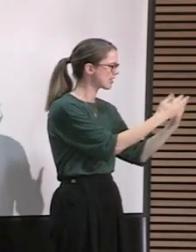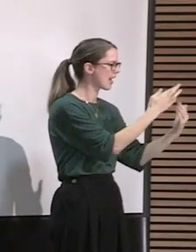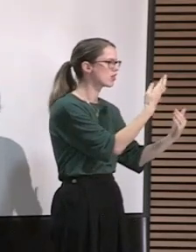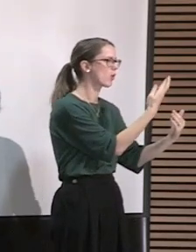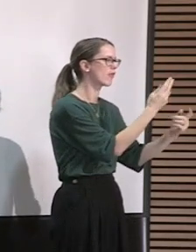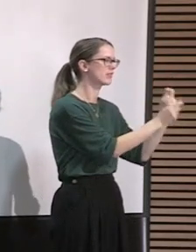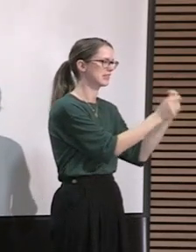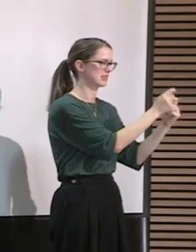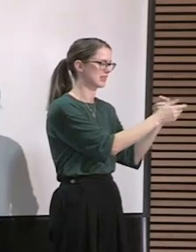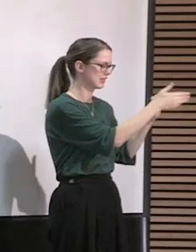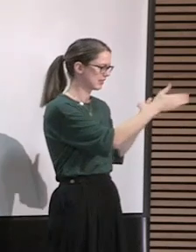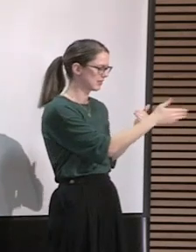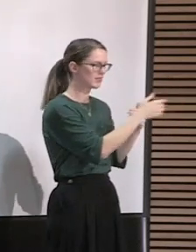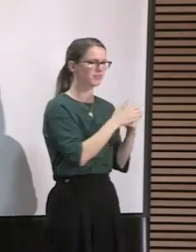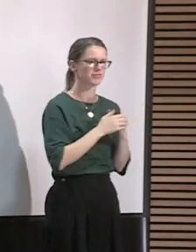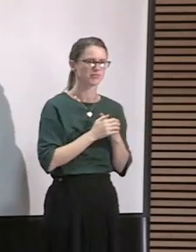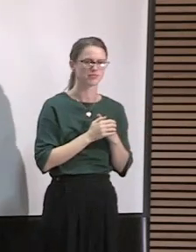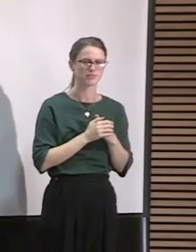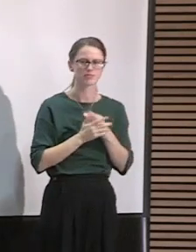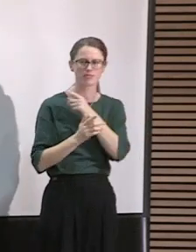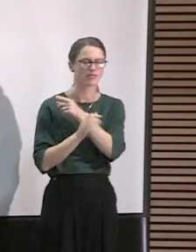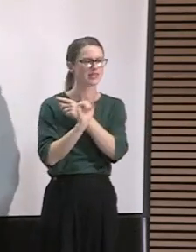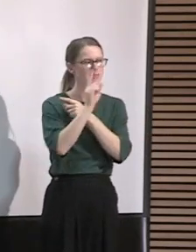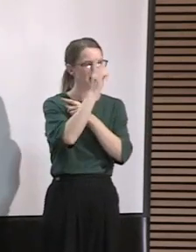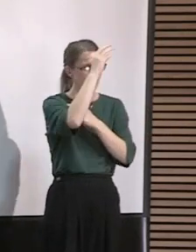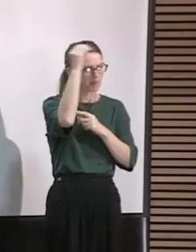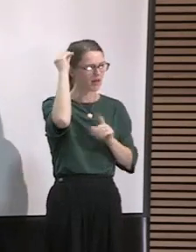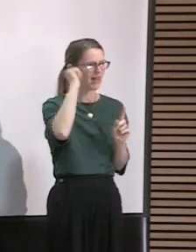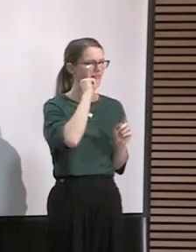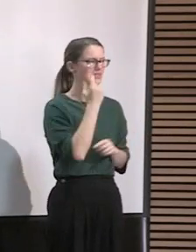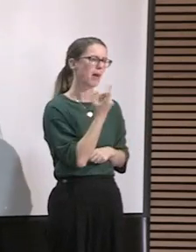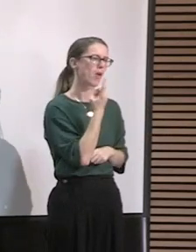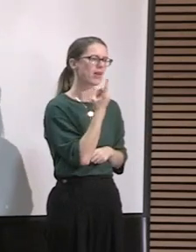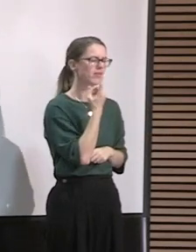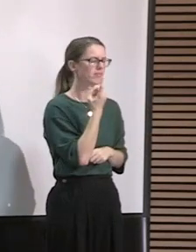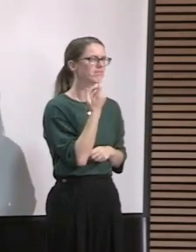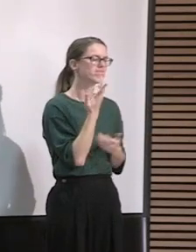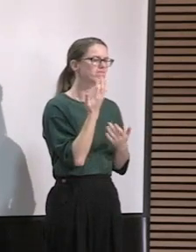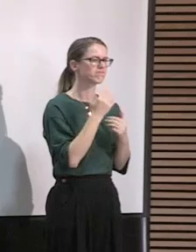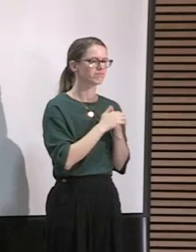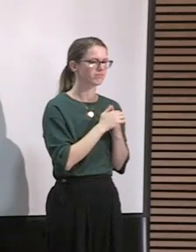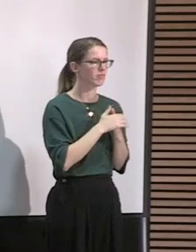relied on is pretty catered on Day 3 and Day 12s being done, right?